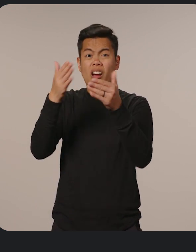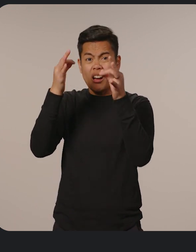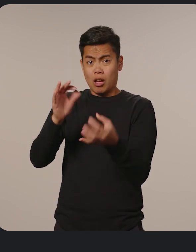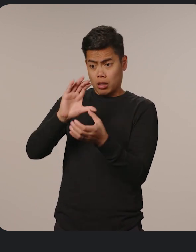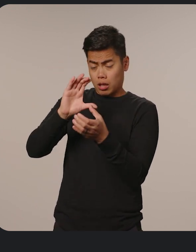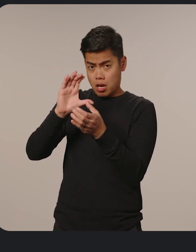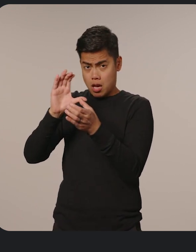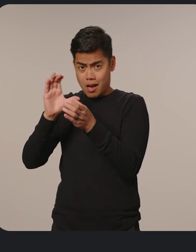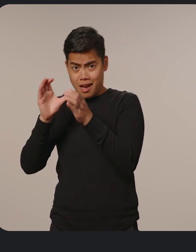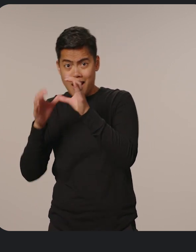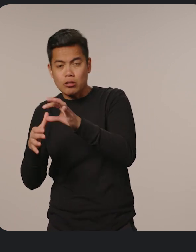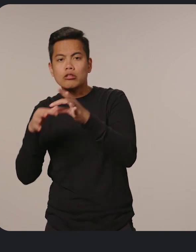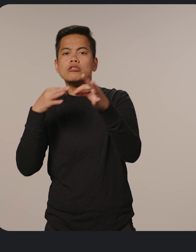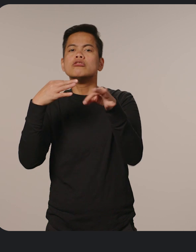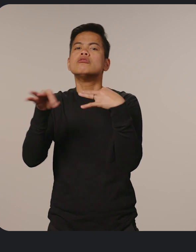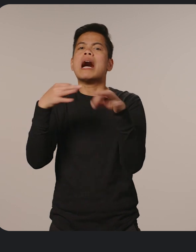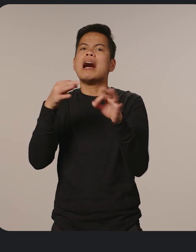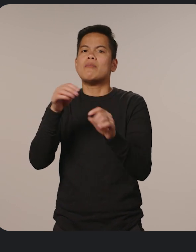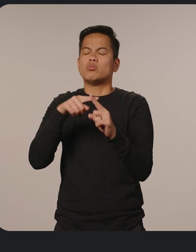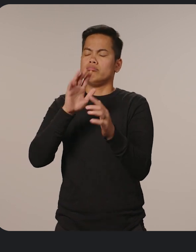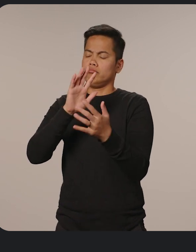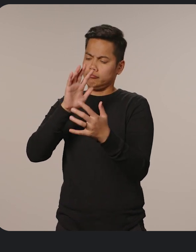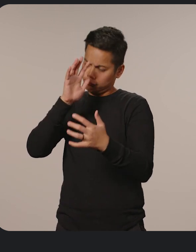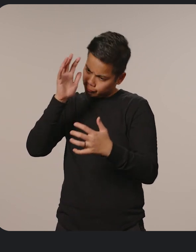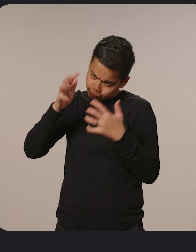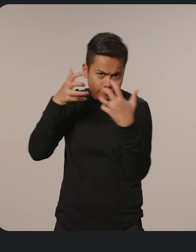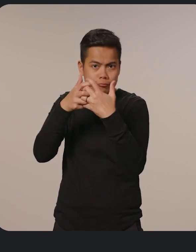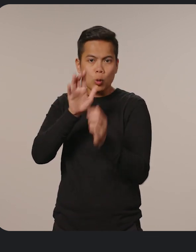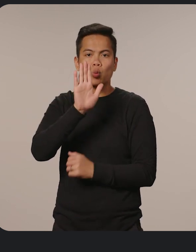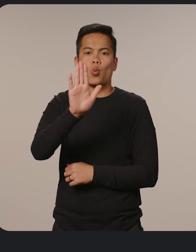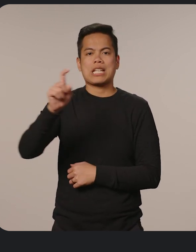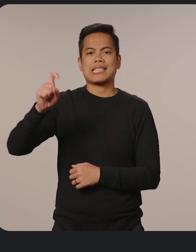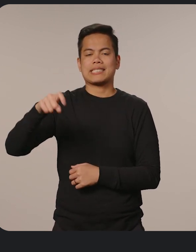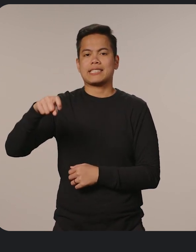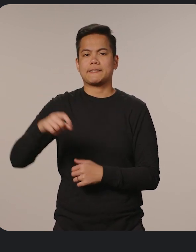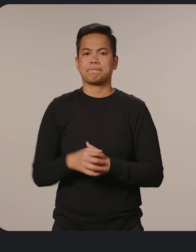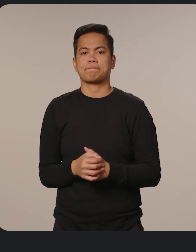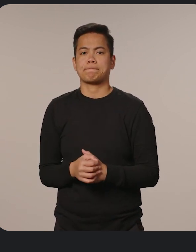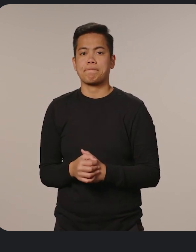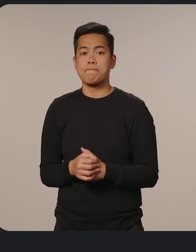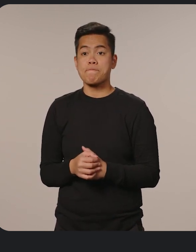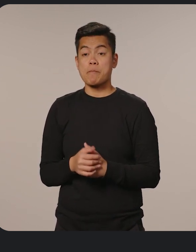be customized to your needs. For even more sources of inspiration and help